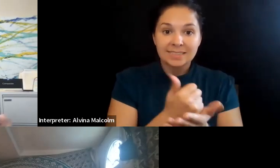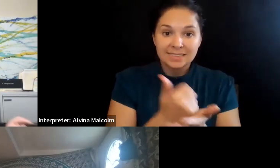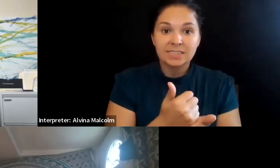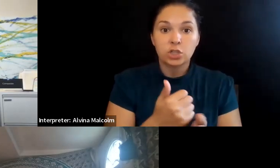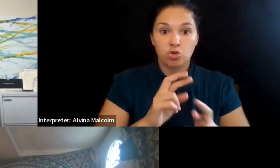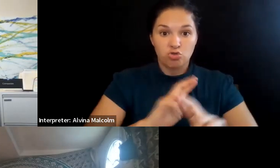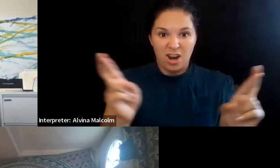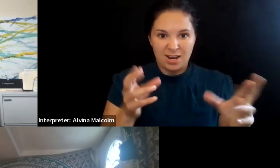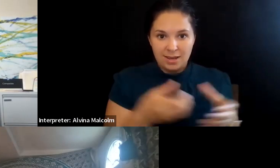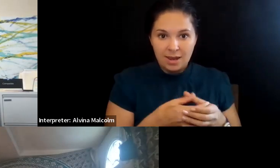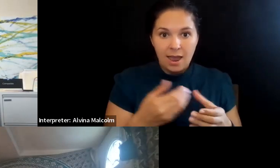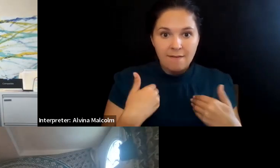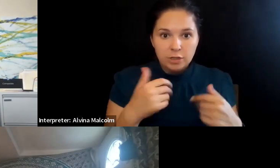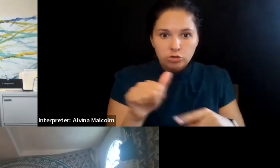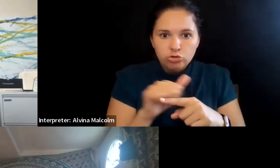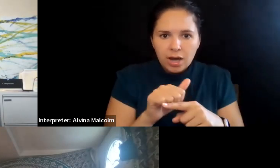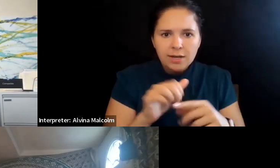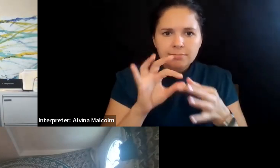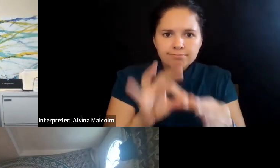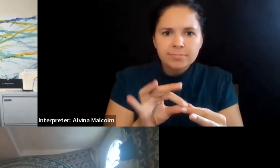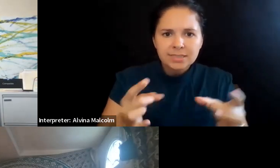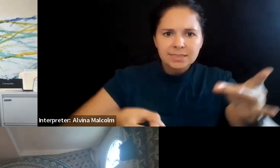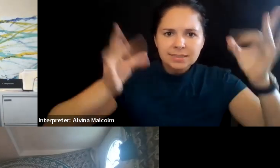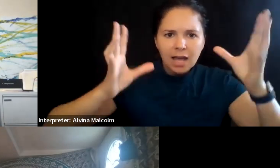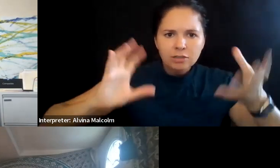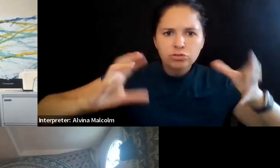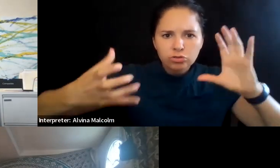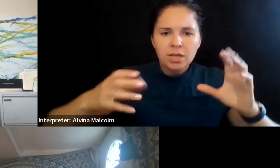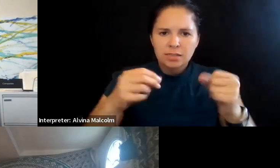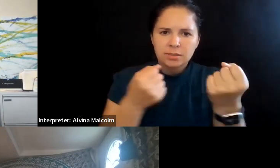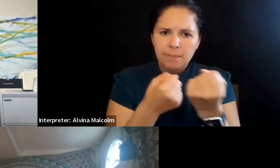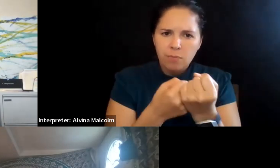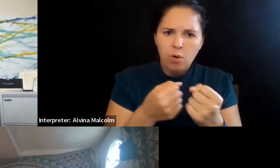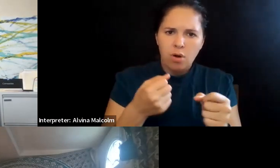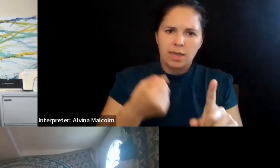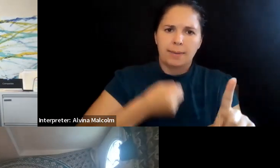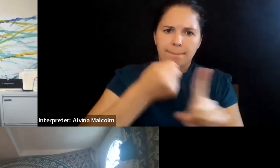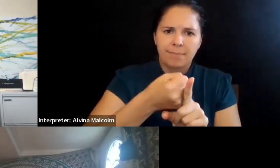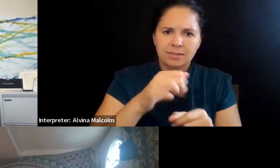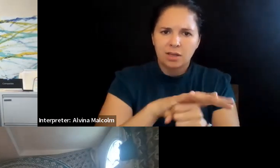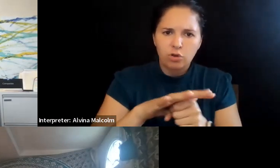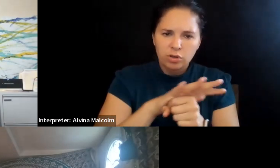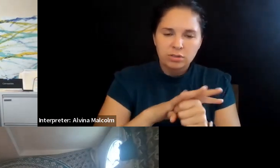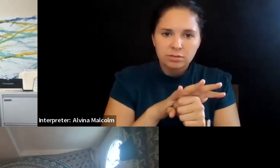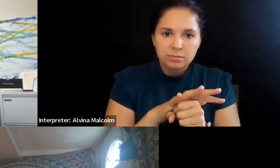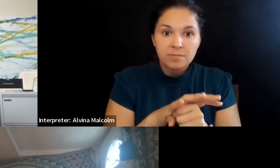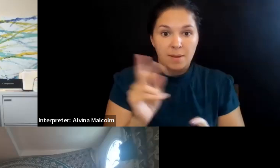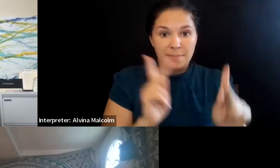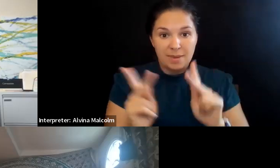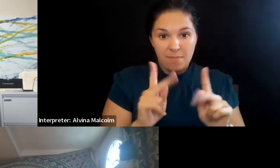would create a pilot program for five states to have a personal assistance response core to have personal